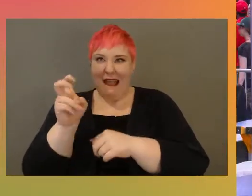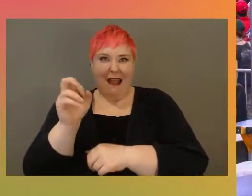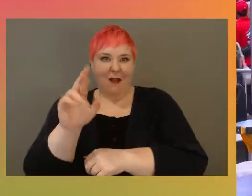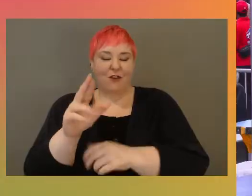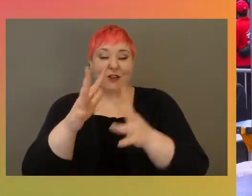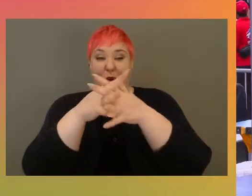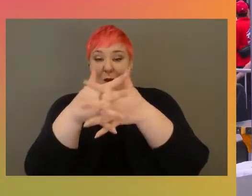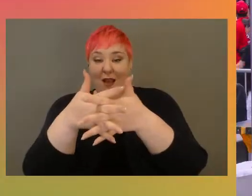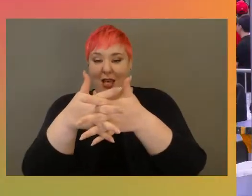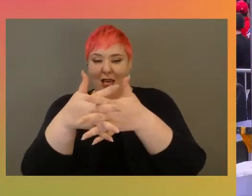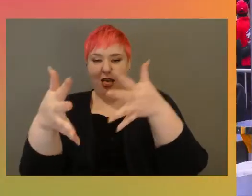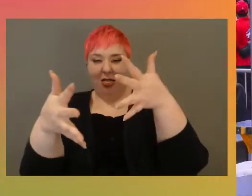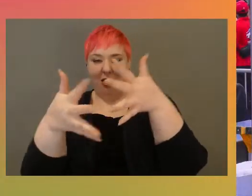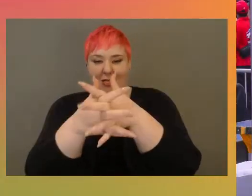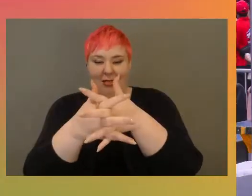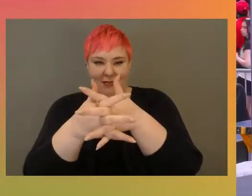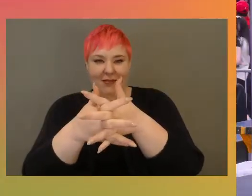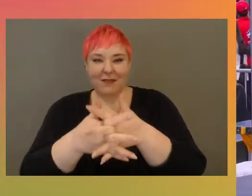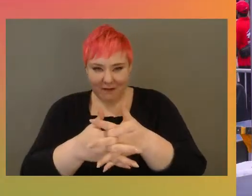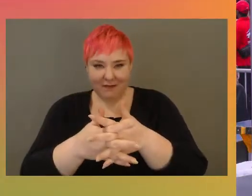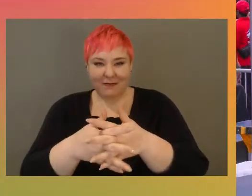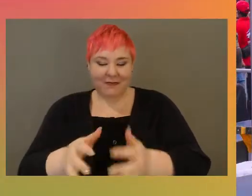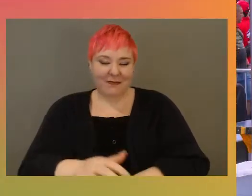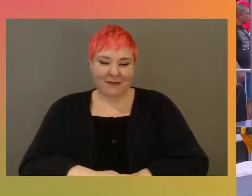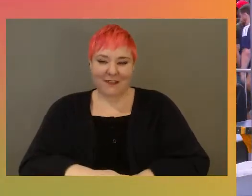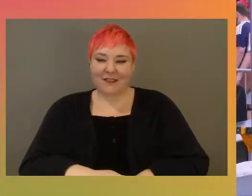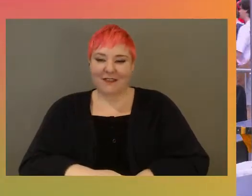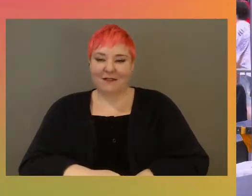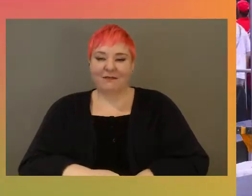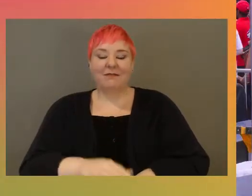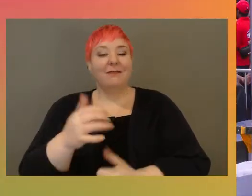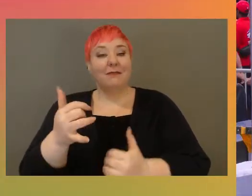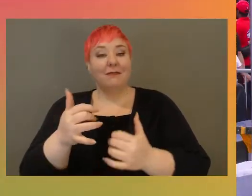FINGERS, BUT IT'S WEIRD, RIGHT? BECAUSE YOU DON'T DO BOTH